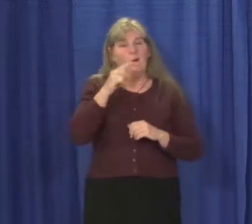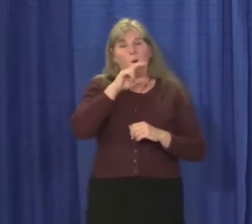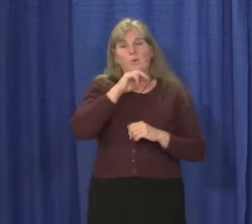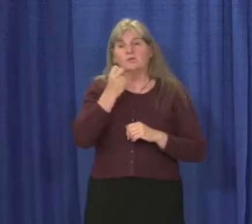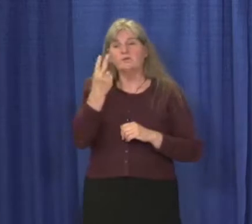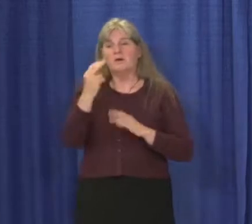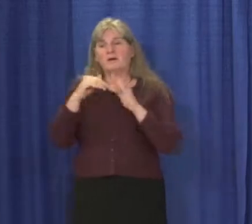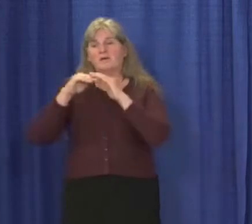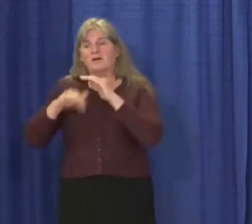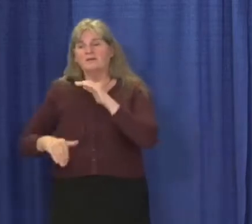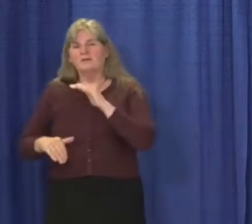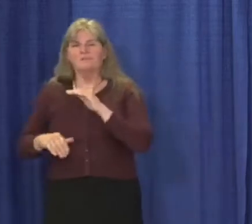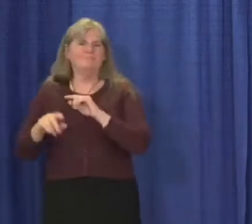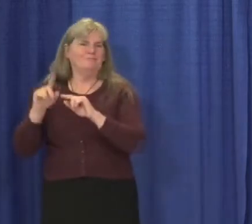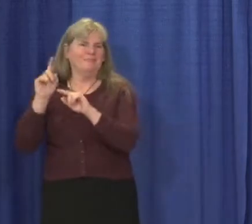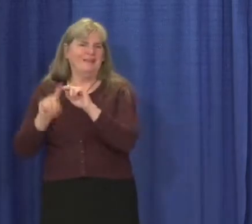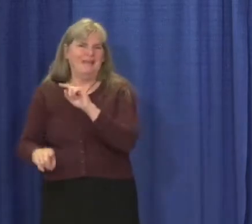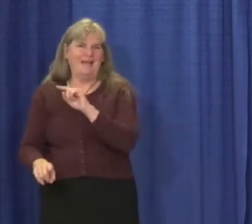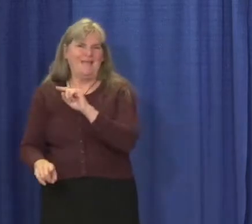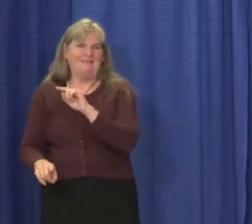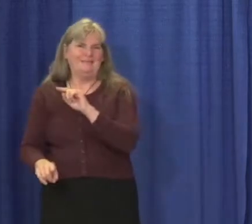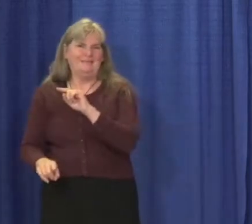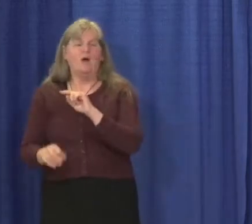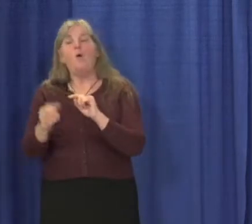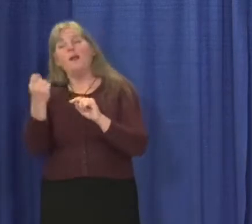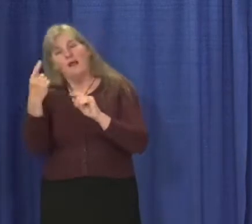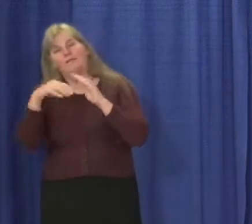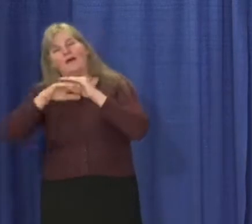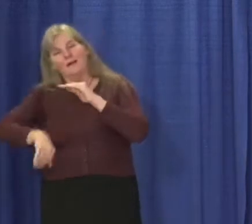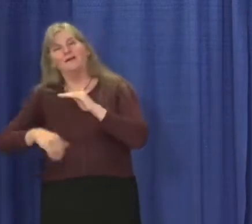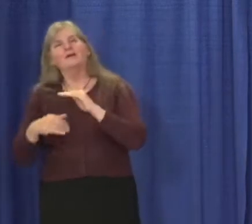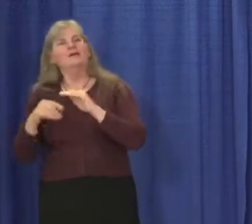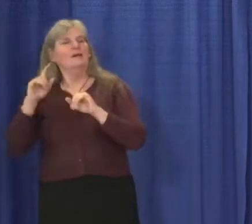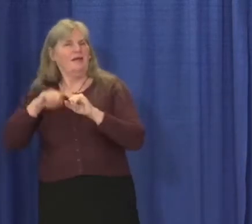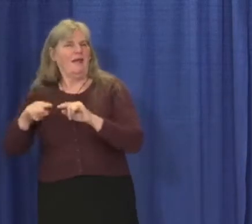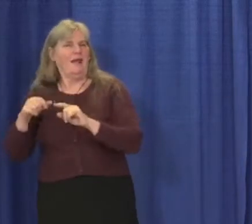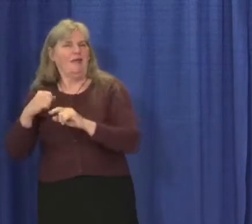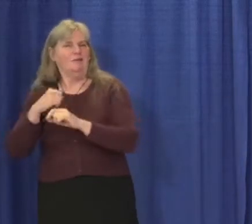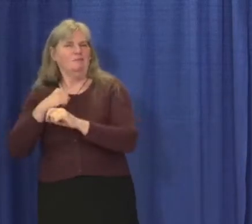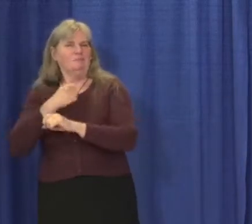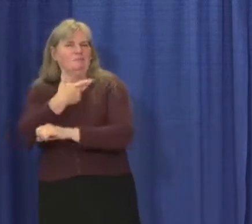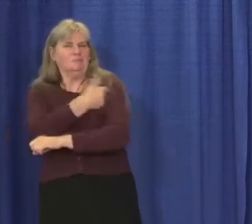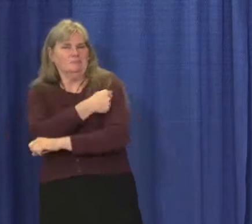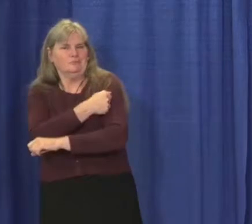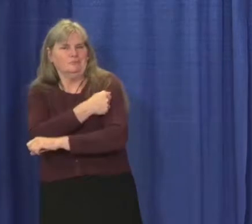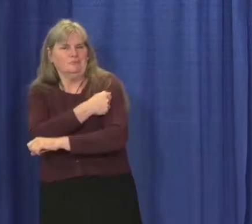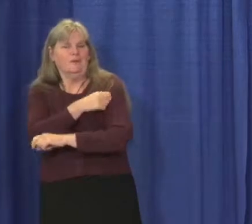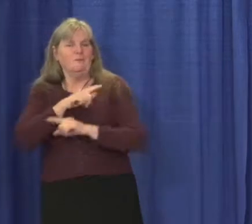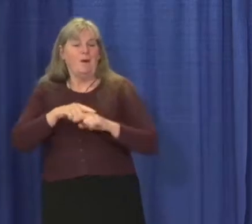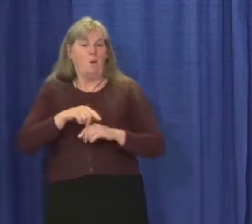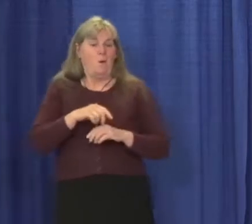year-olds but if we can get our 12 plus population to 95% and